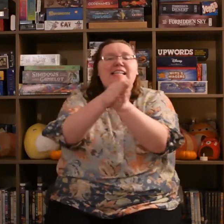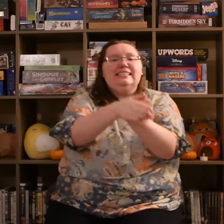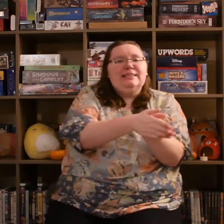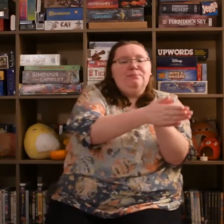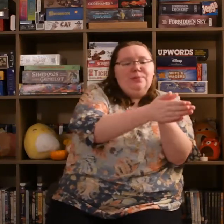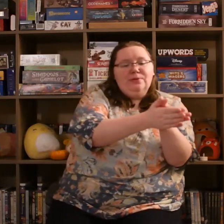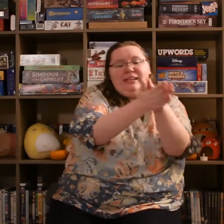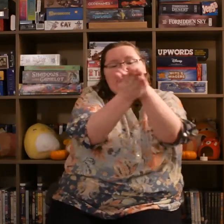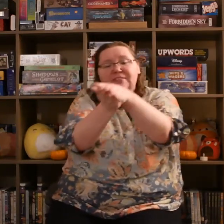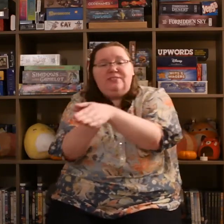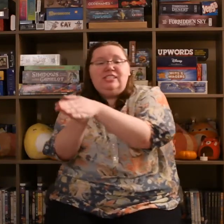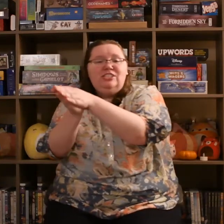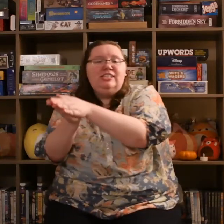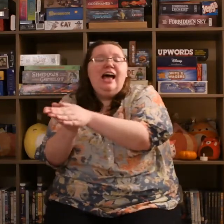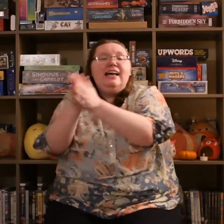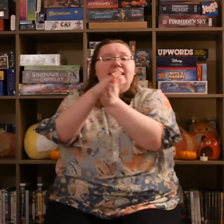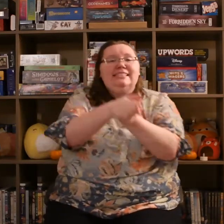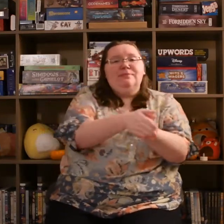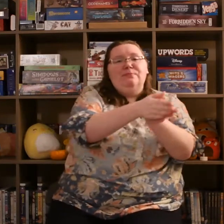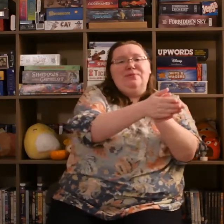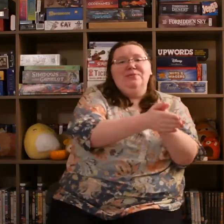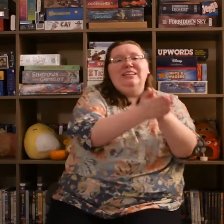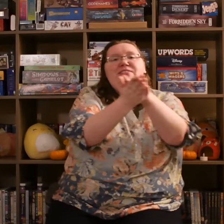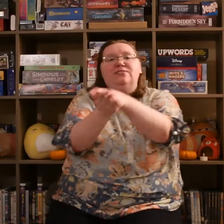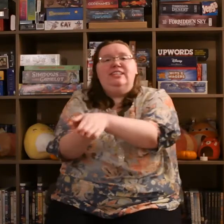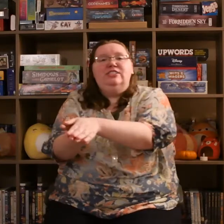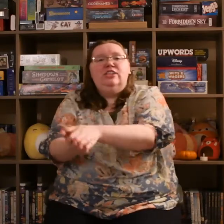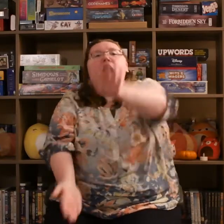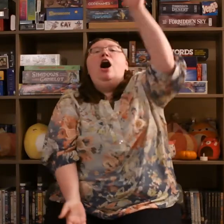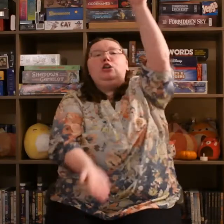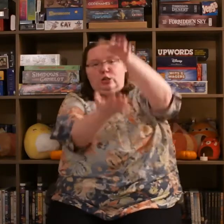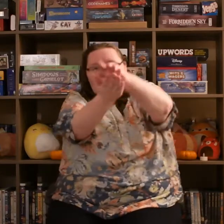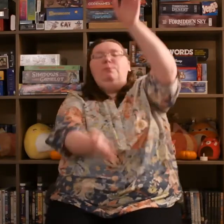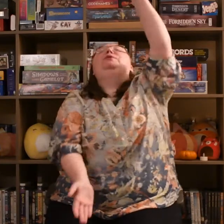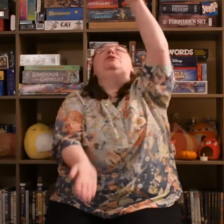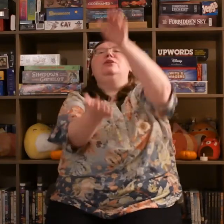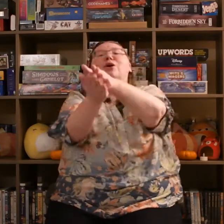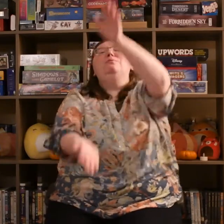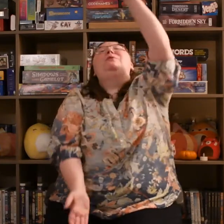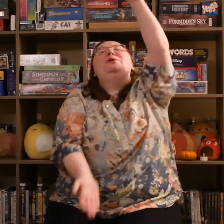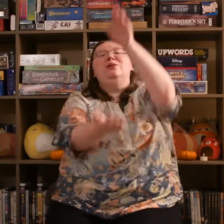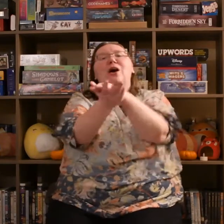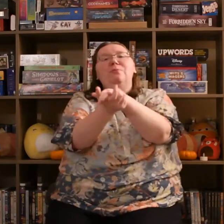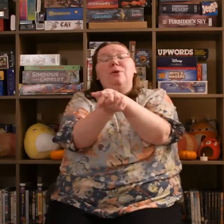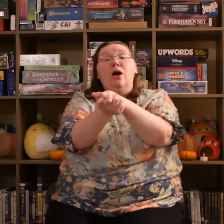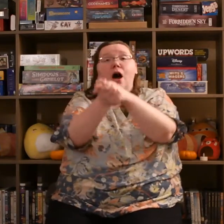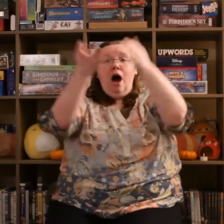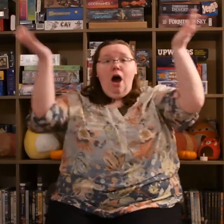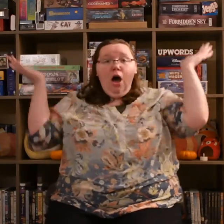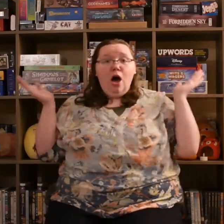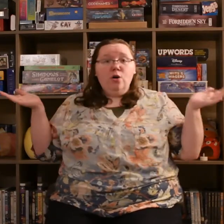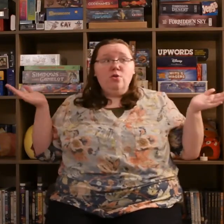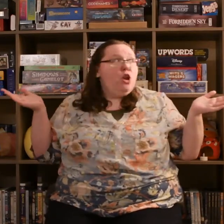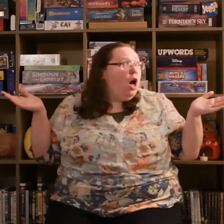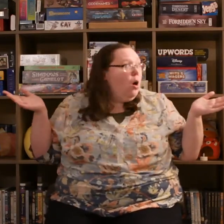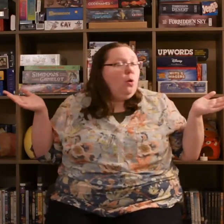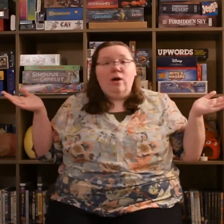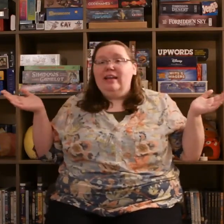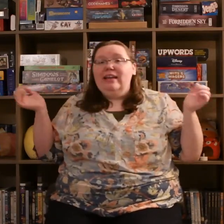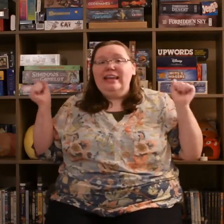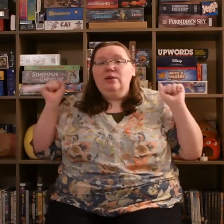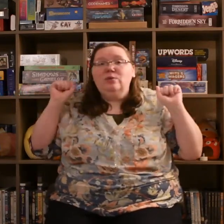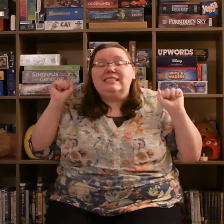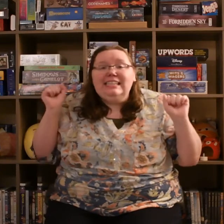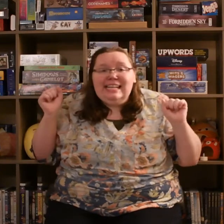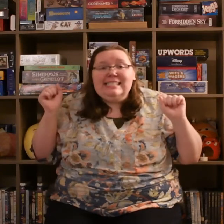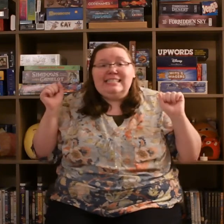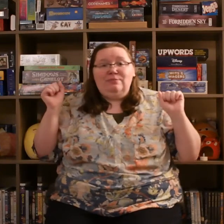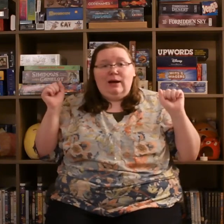A slippery fish, a slippery fish, Gulp, gulp, gulp. Oh no! It was eaten by...